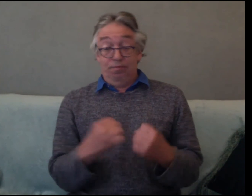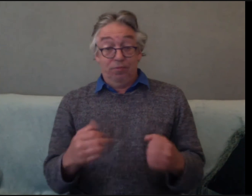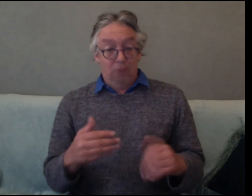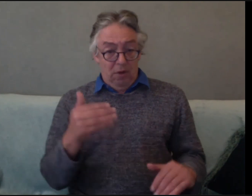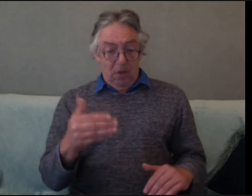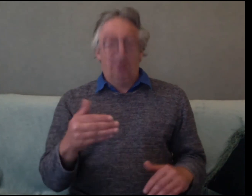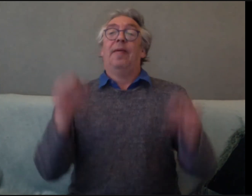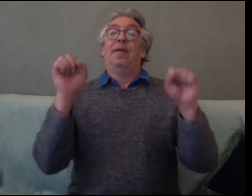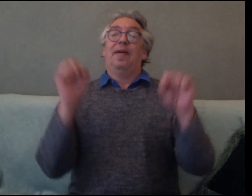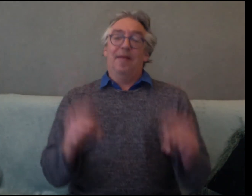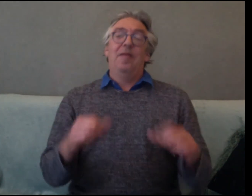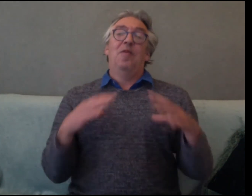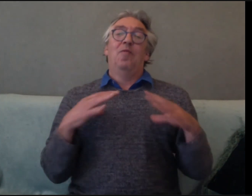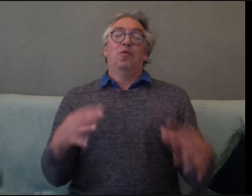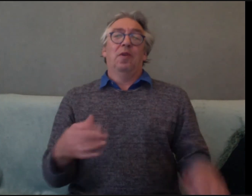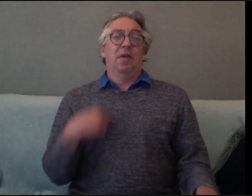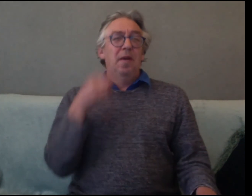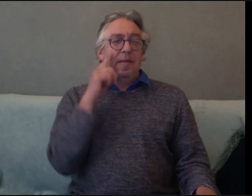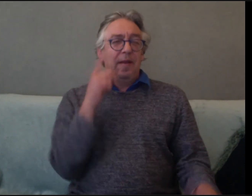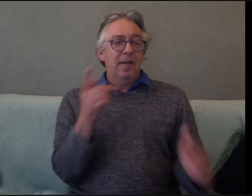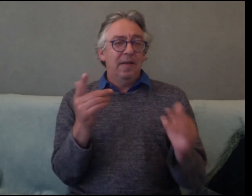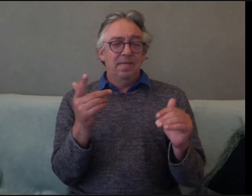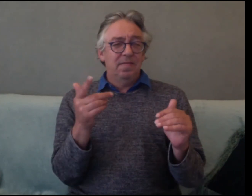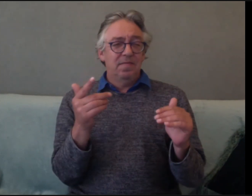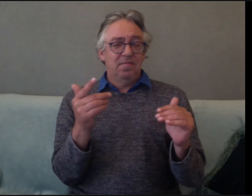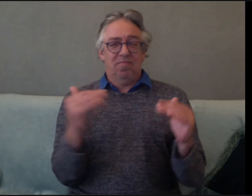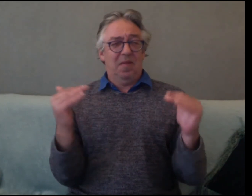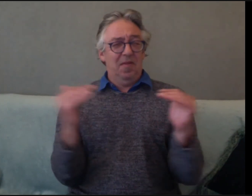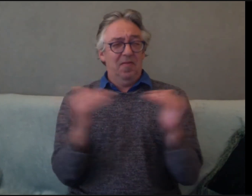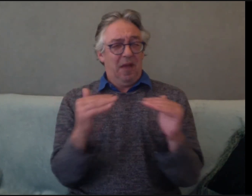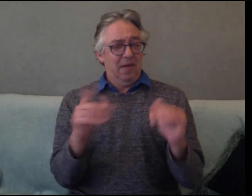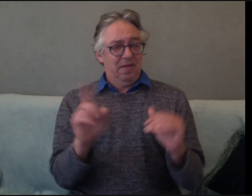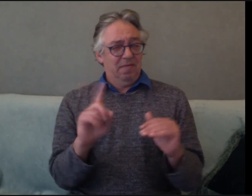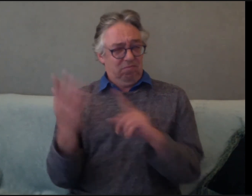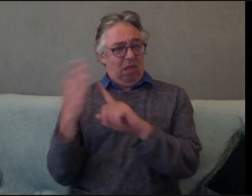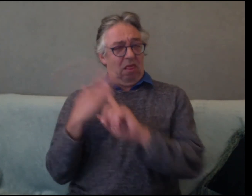Each of us should have the possibility to offer his or her help.